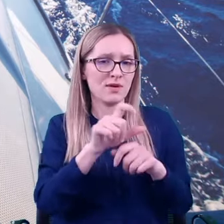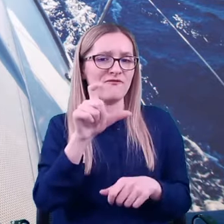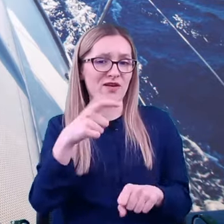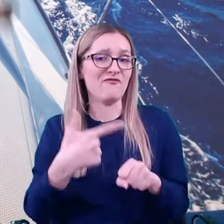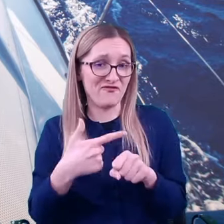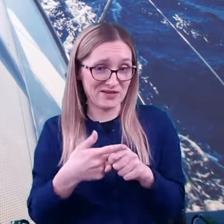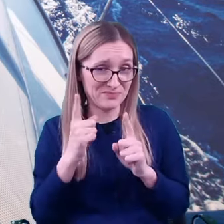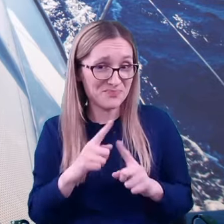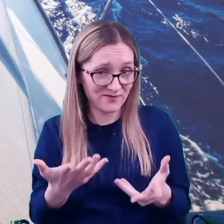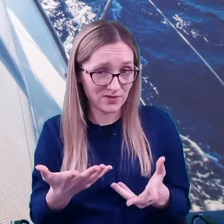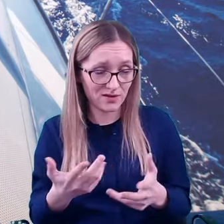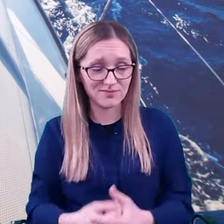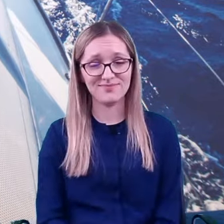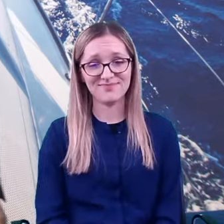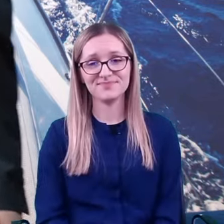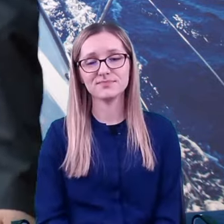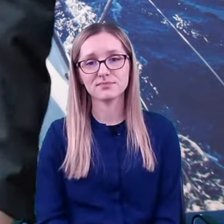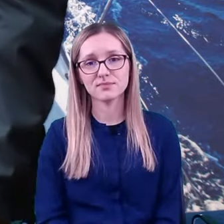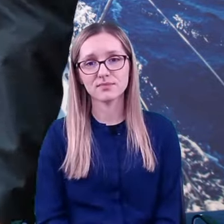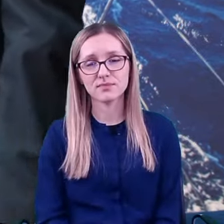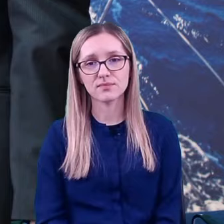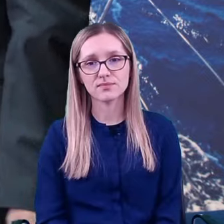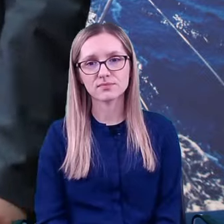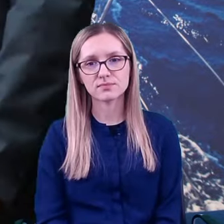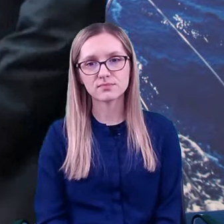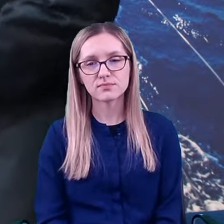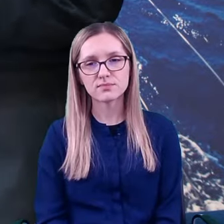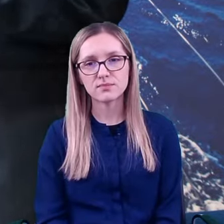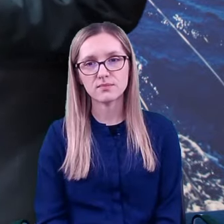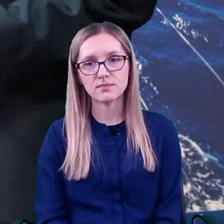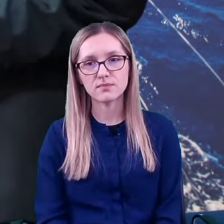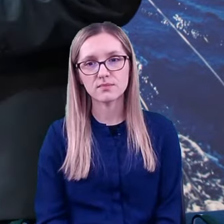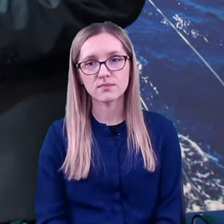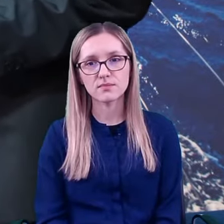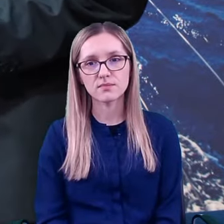If we want to get a higher voltage,